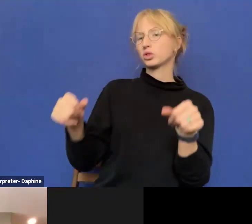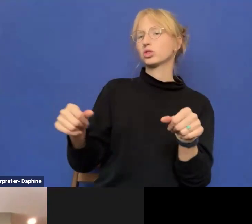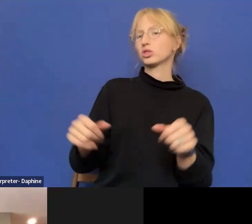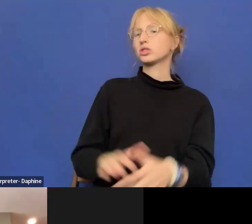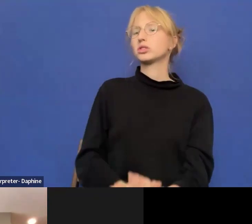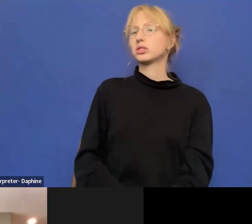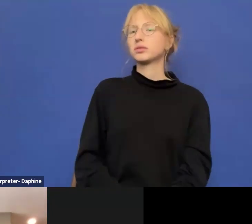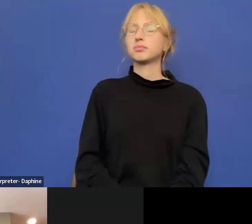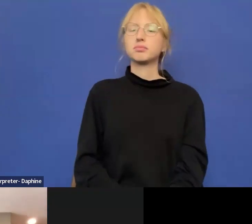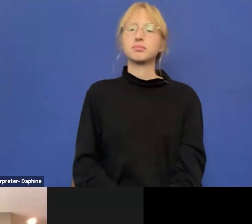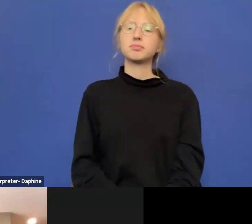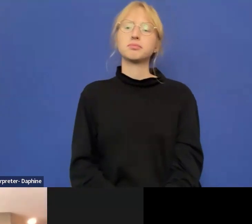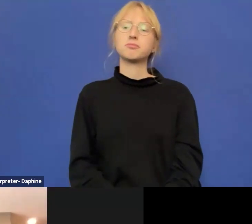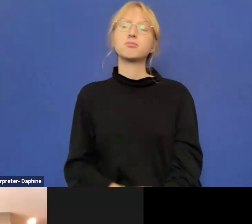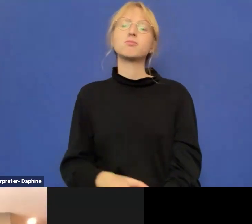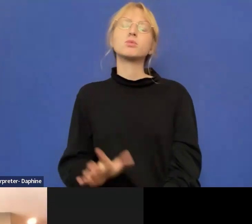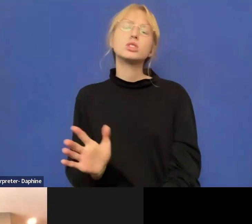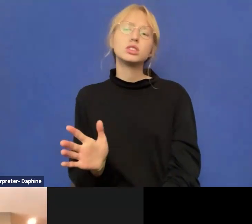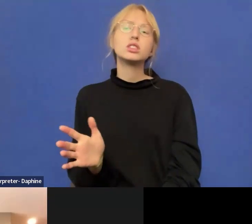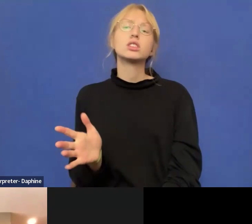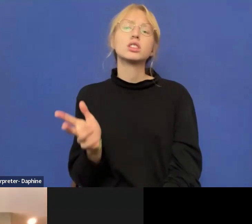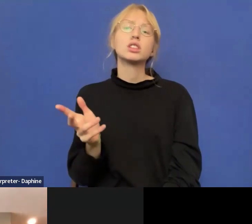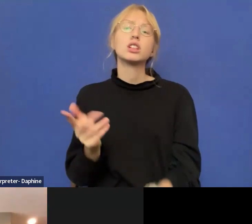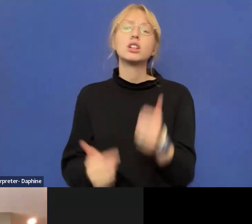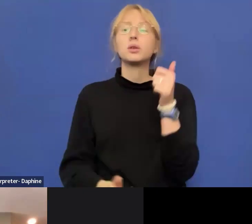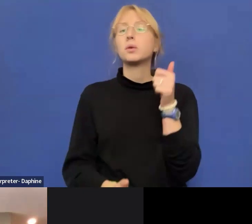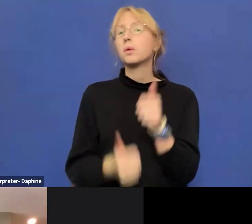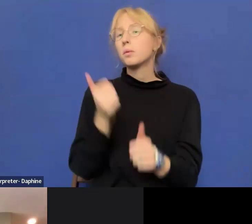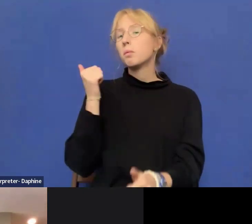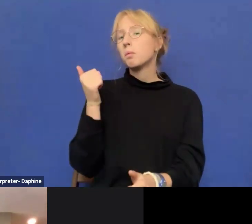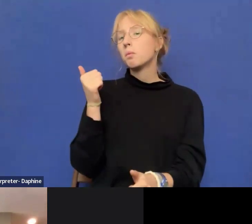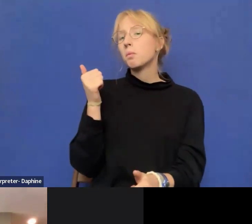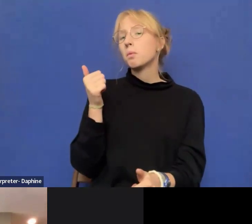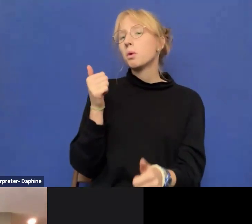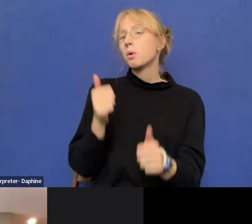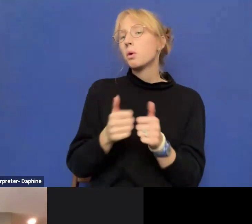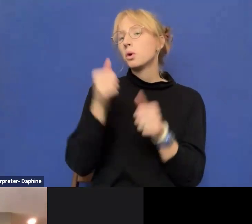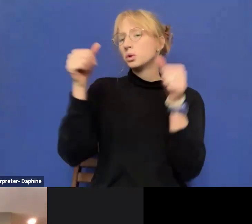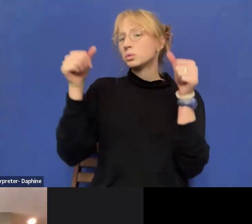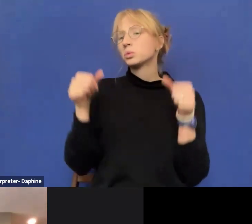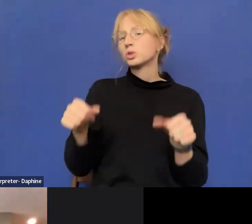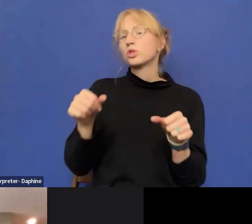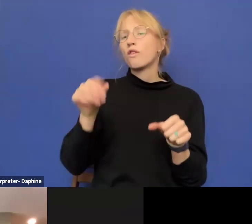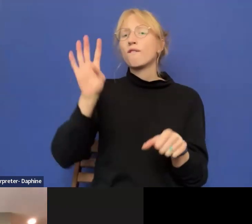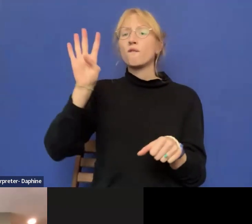Dr. Rama Bala: So most posters are four by 3, 3 by four.